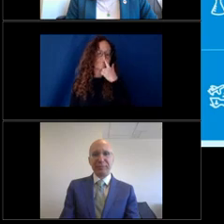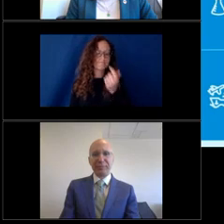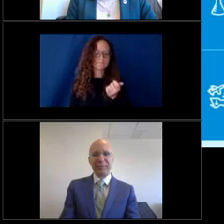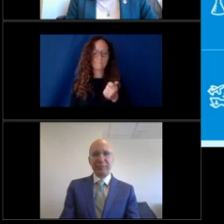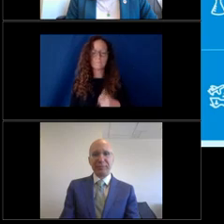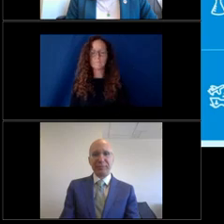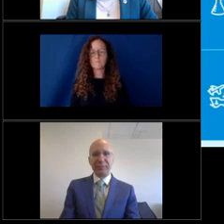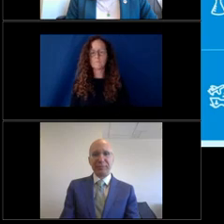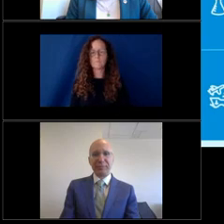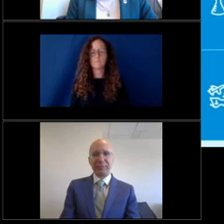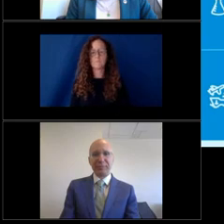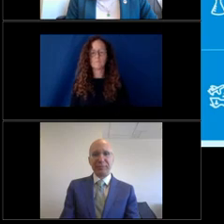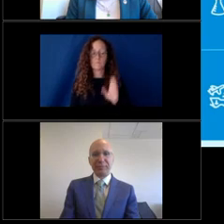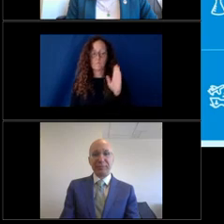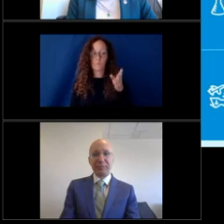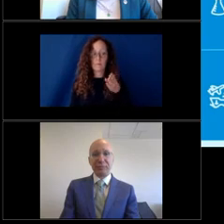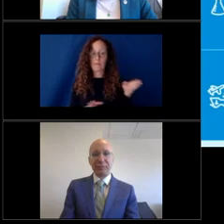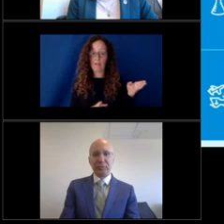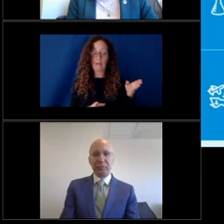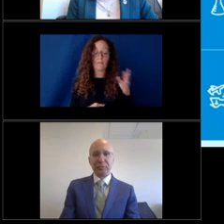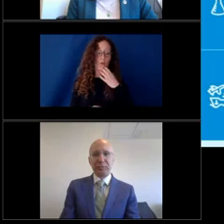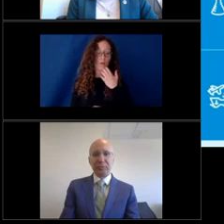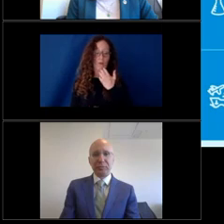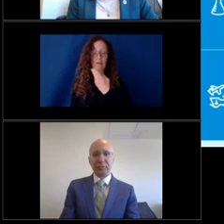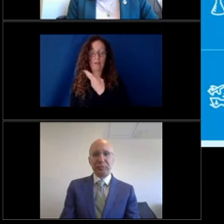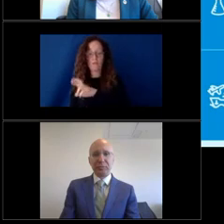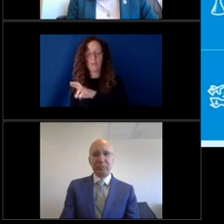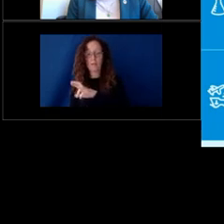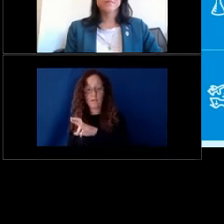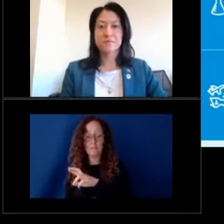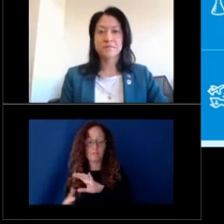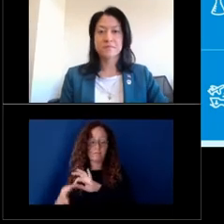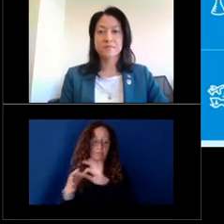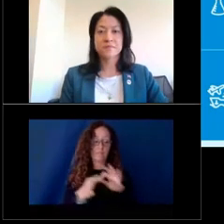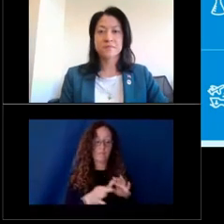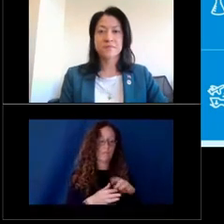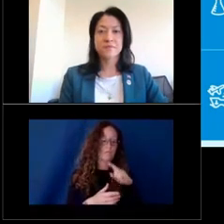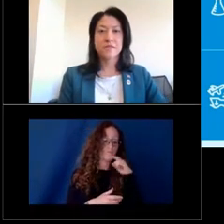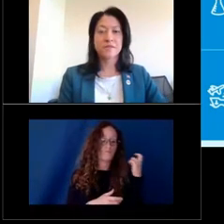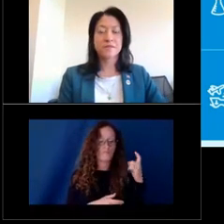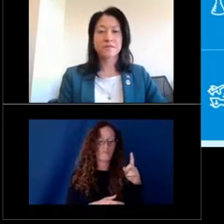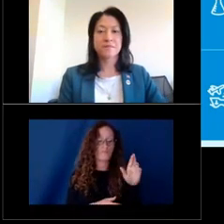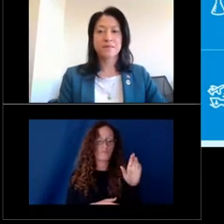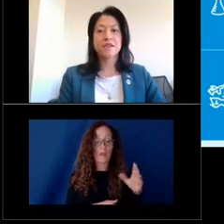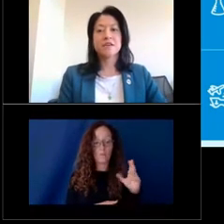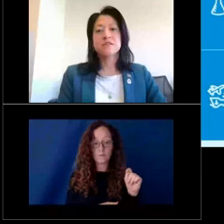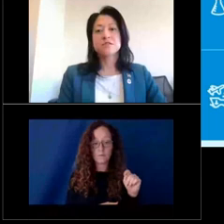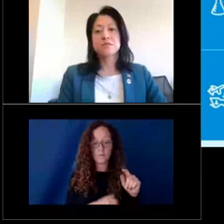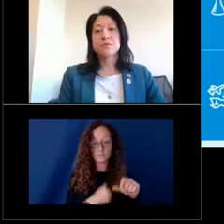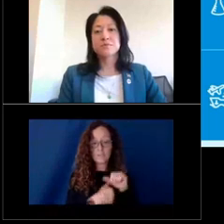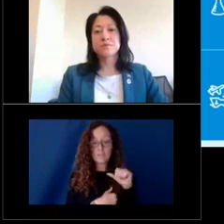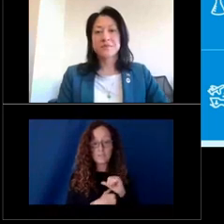will there be a plan to release HeatRisk and drought risk? Mike or Kim, handle that.